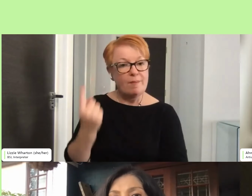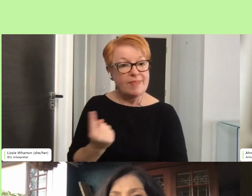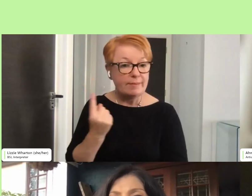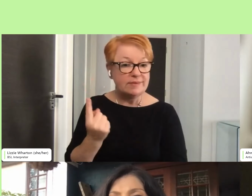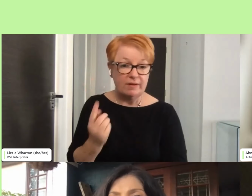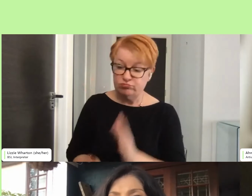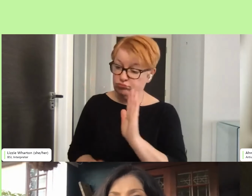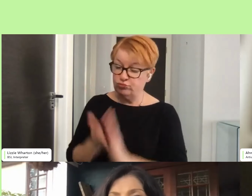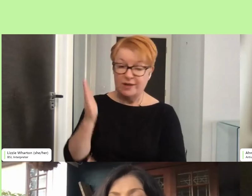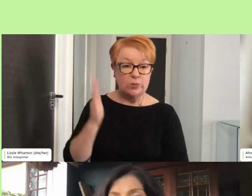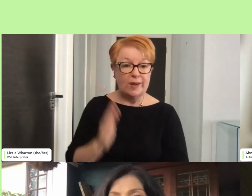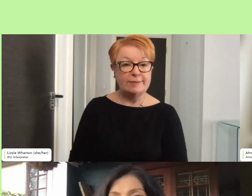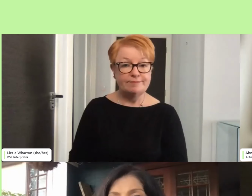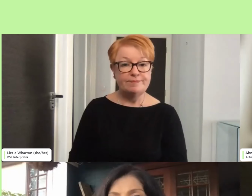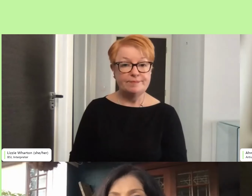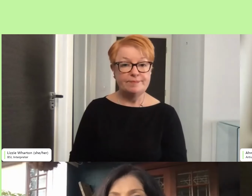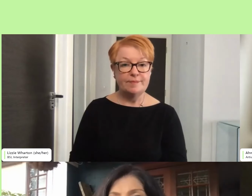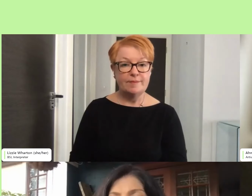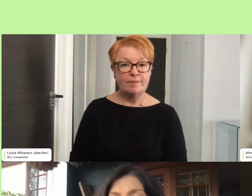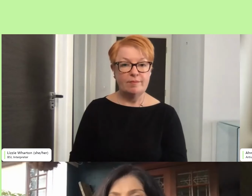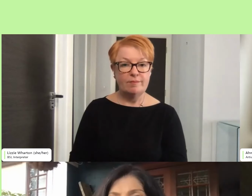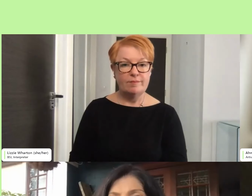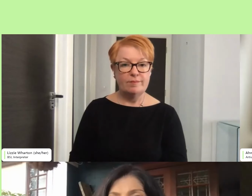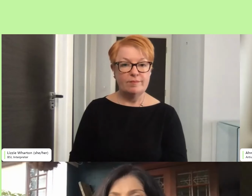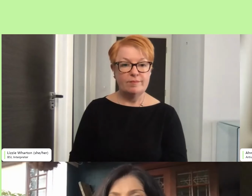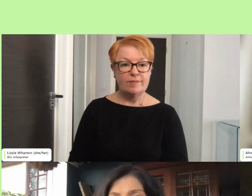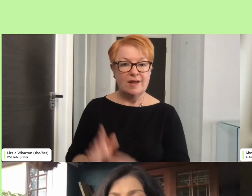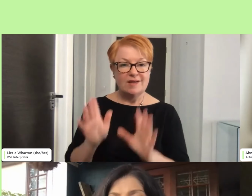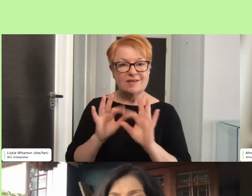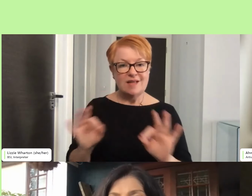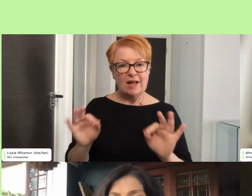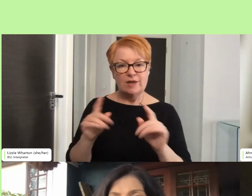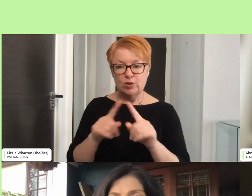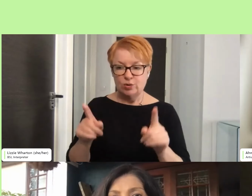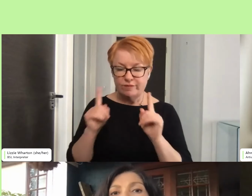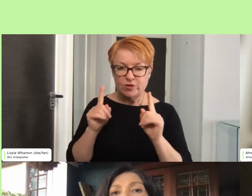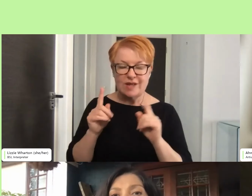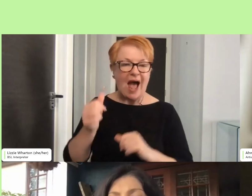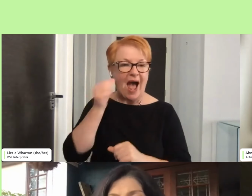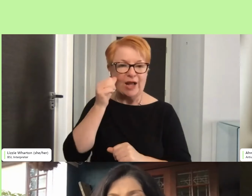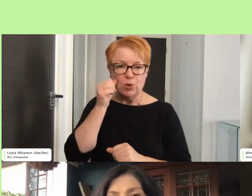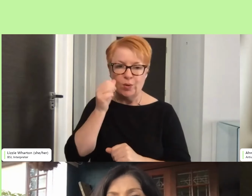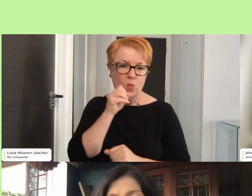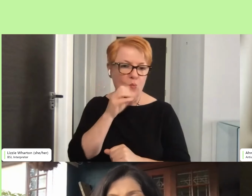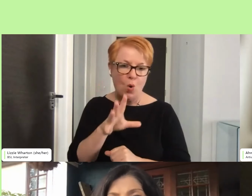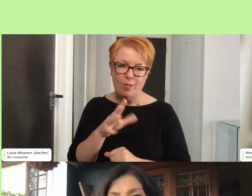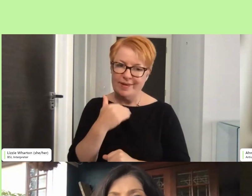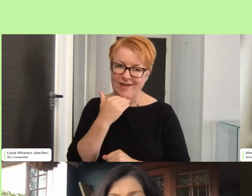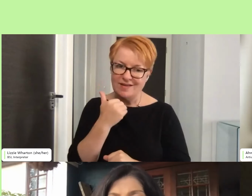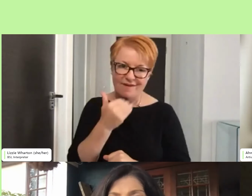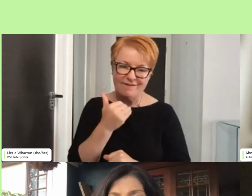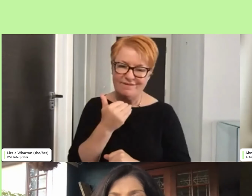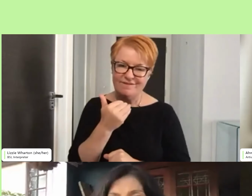So, with ‘Silent University’, actually, the funding was never going to be enough to apply even to the crowd funding, things like everything